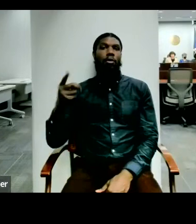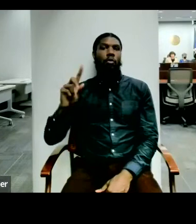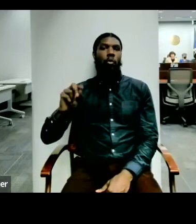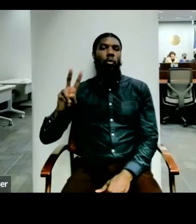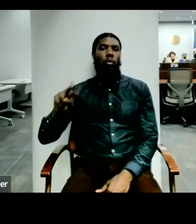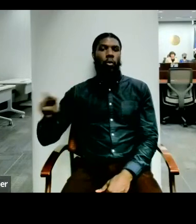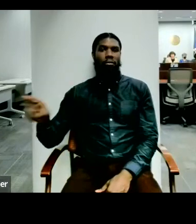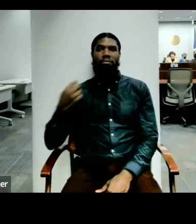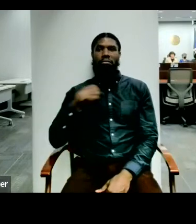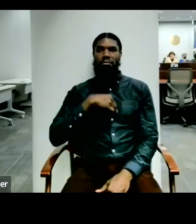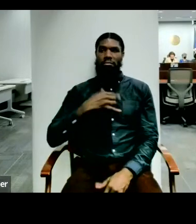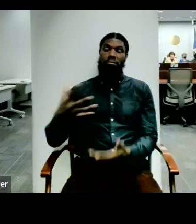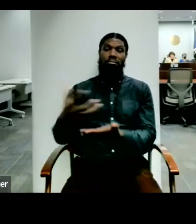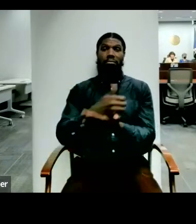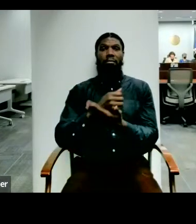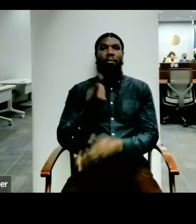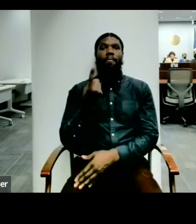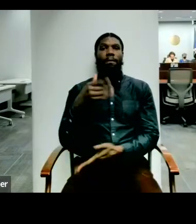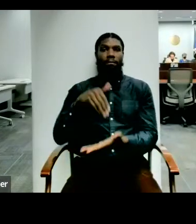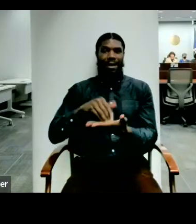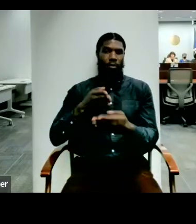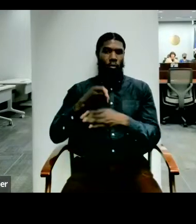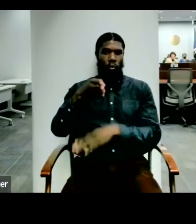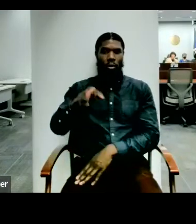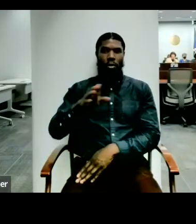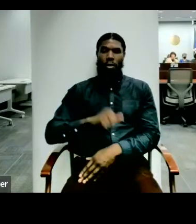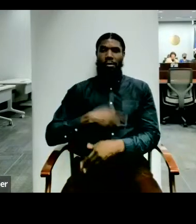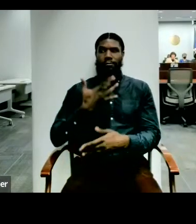thousand self reported incidents of bias and discrimination from all